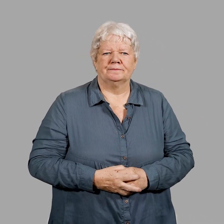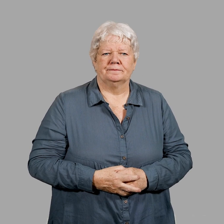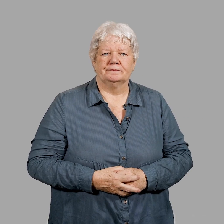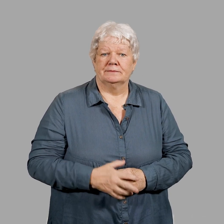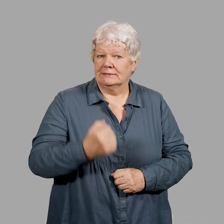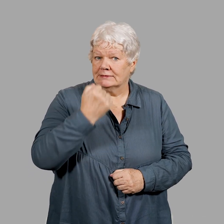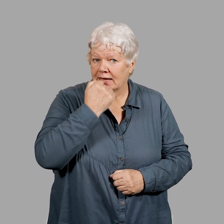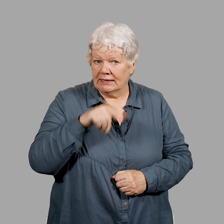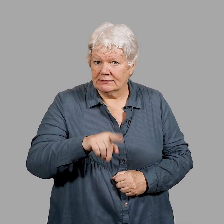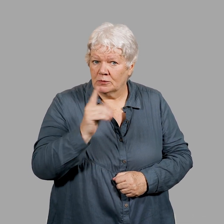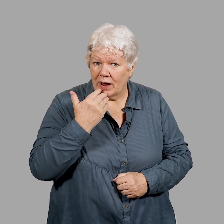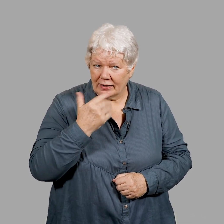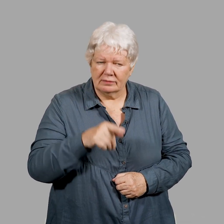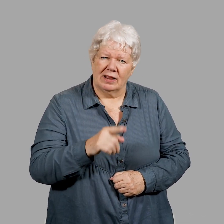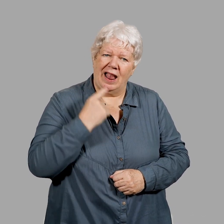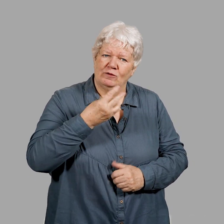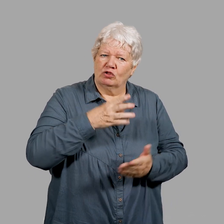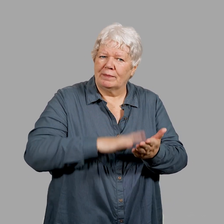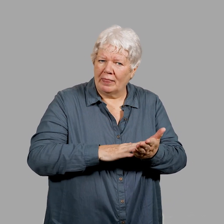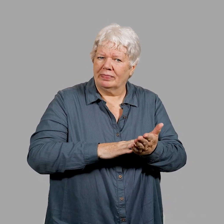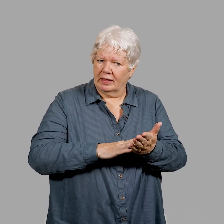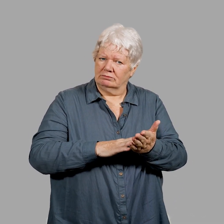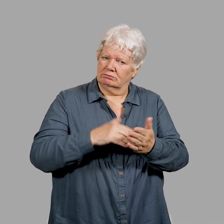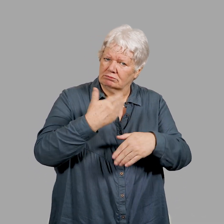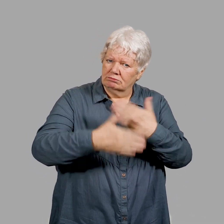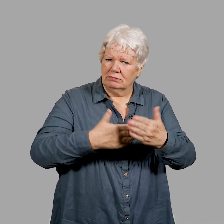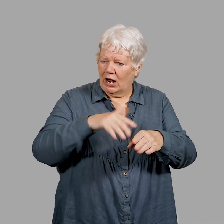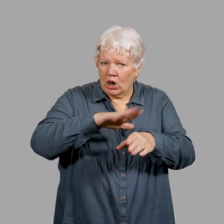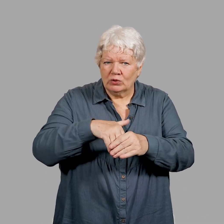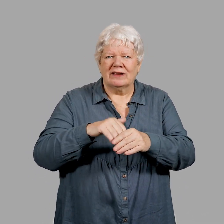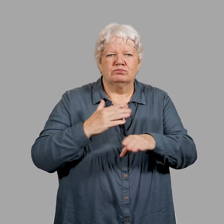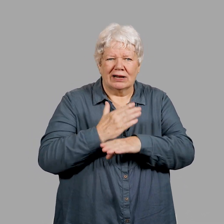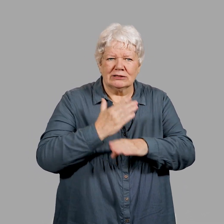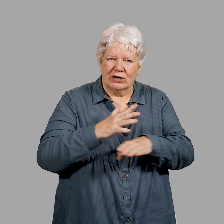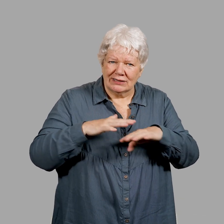Date: Quarterly inclusive practitioners’ network